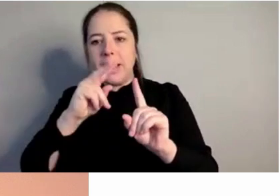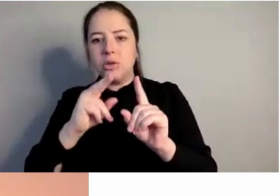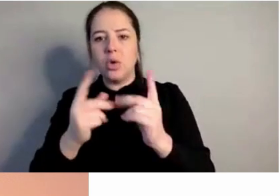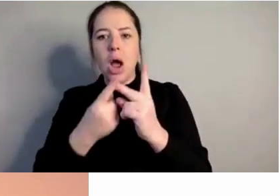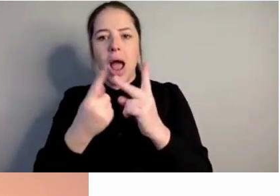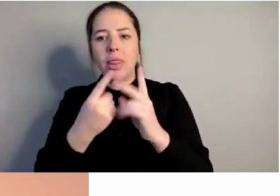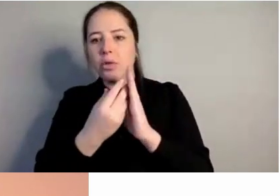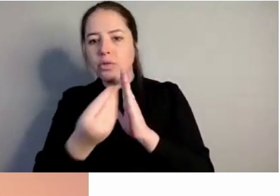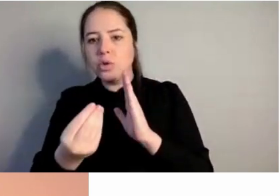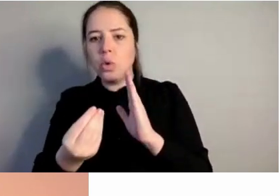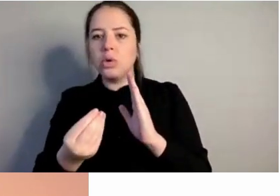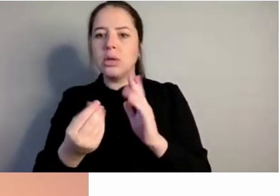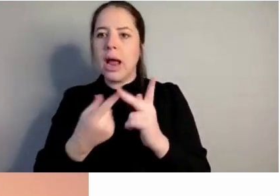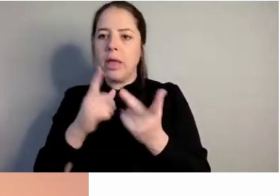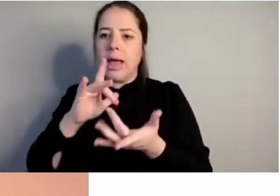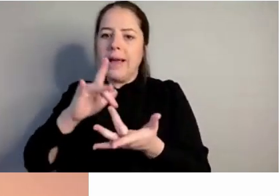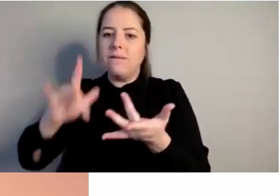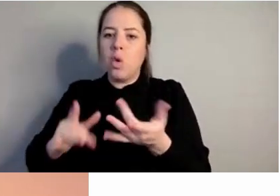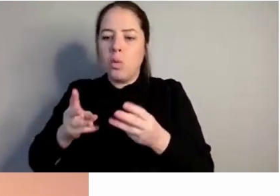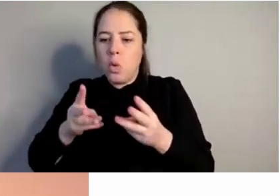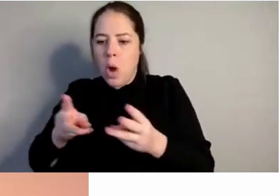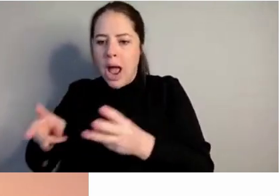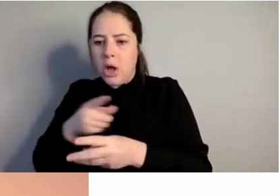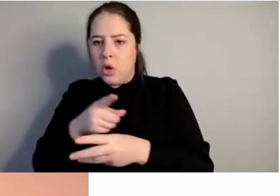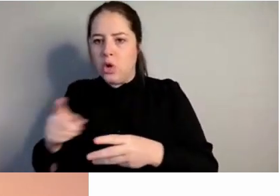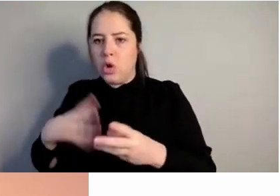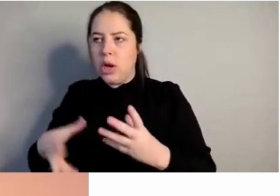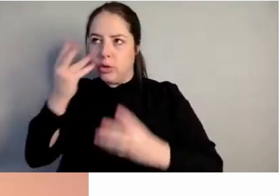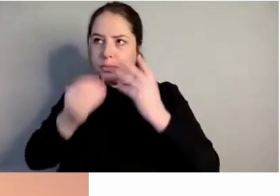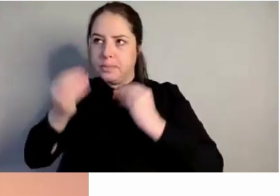all the informal ways in which you need to learn in your workplace and be supported in your workplace